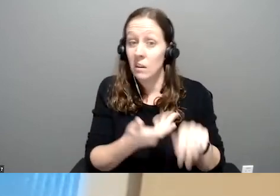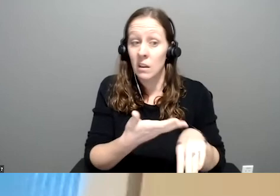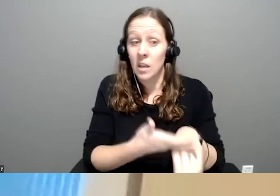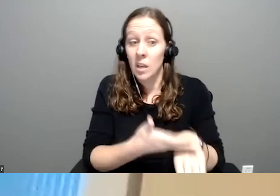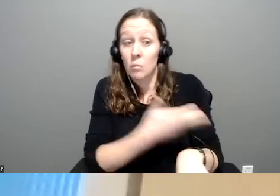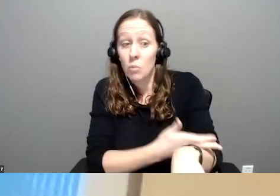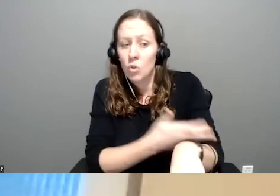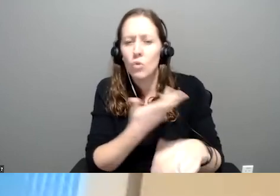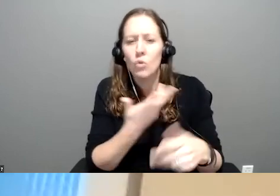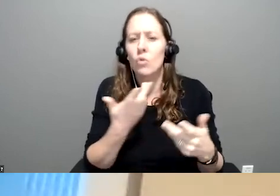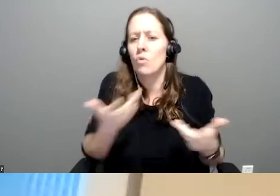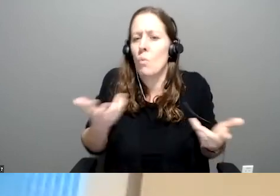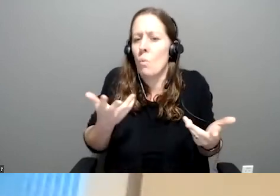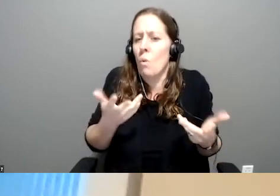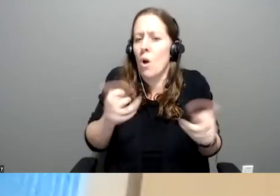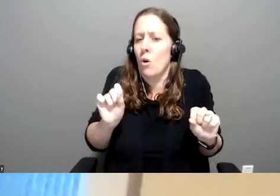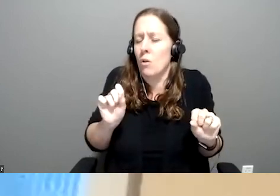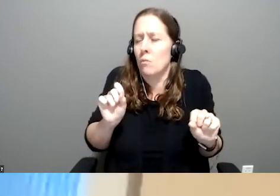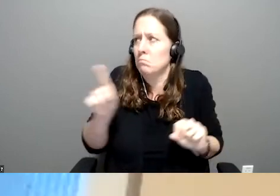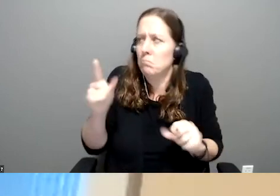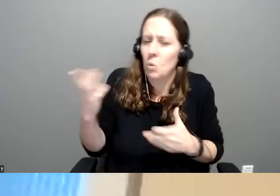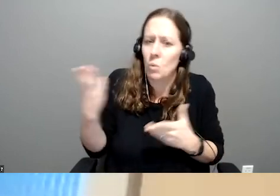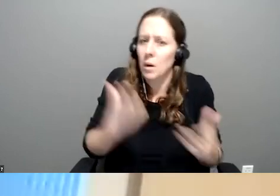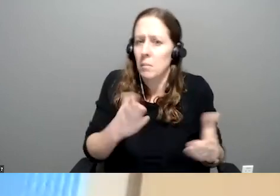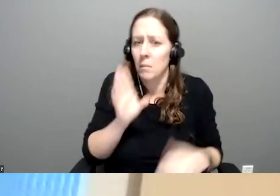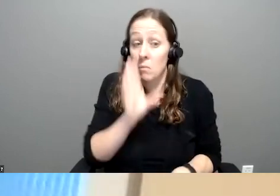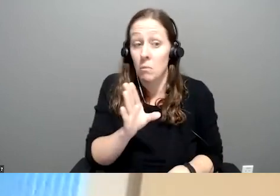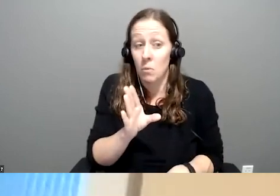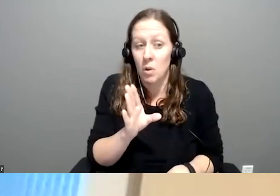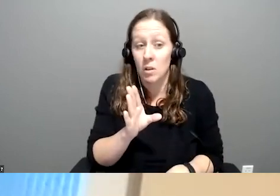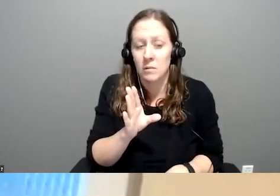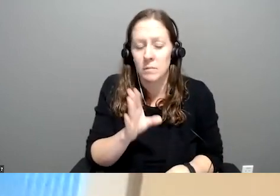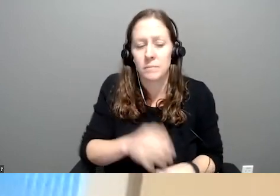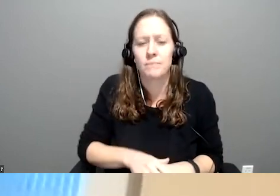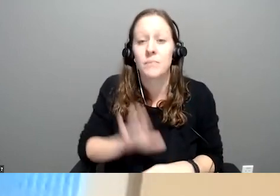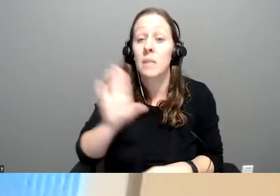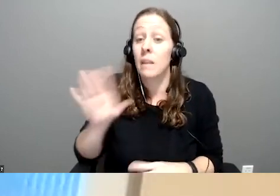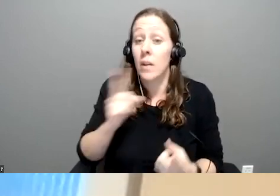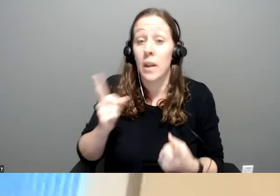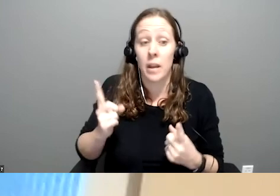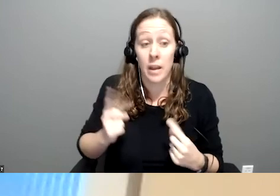what were some of your recommendations? So what came out of it was that participants from most